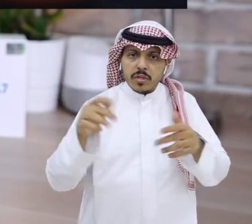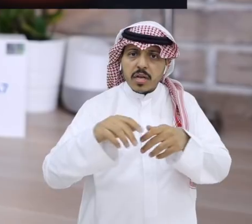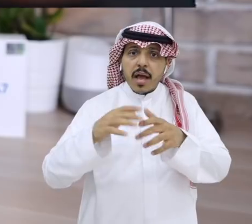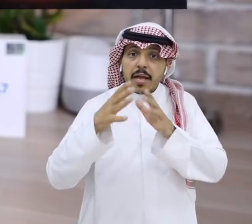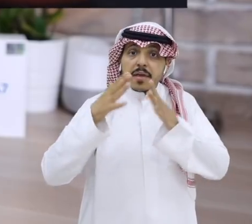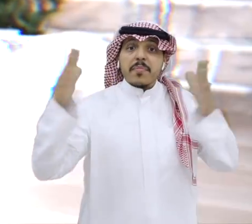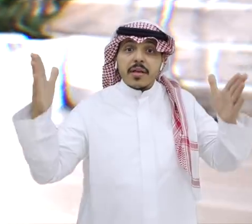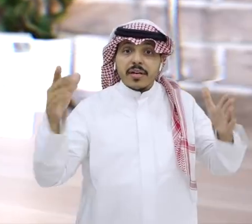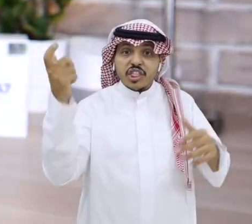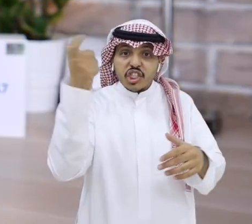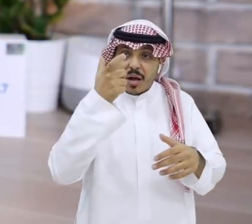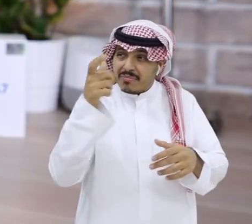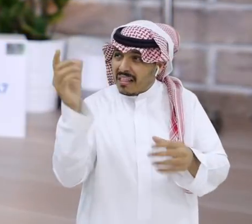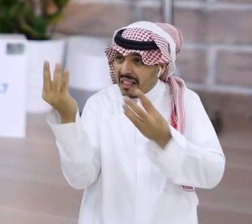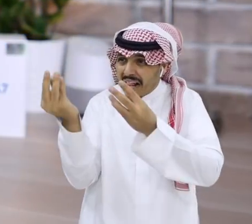Imagine the density of this hole!